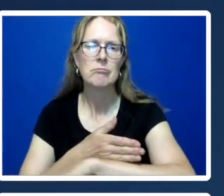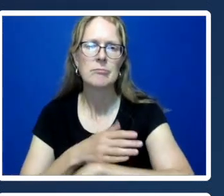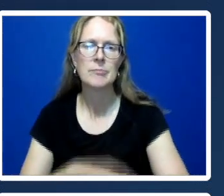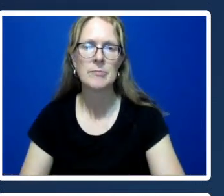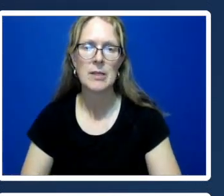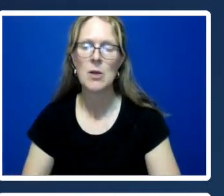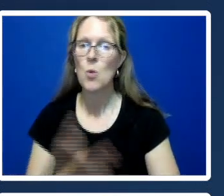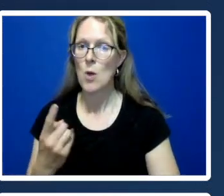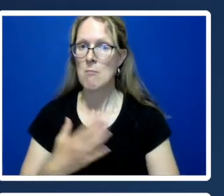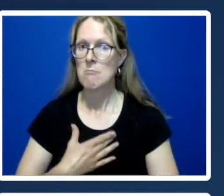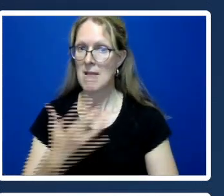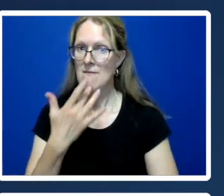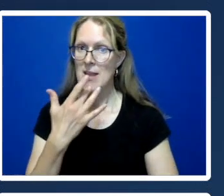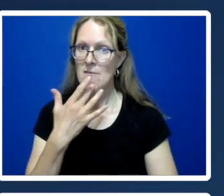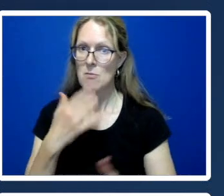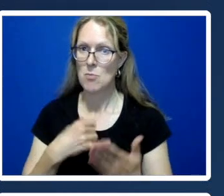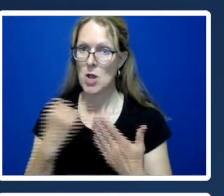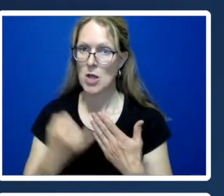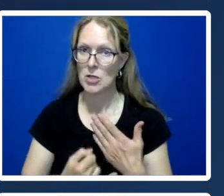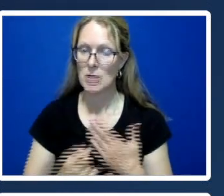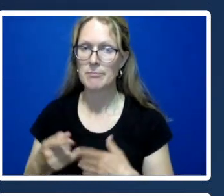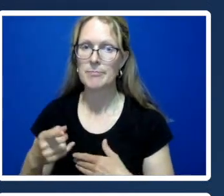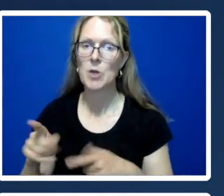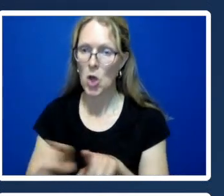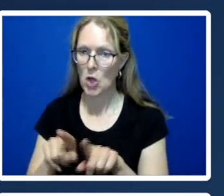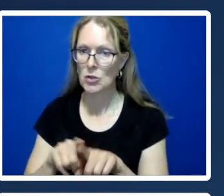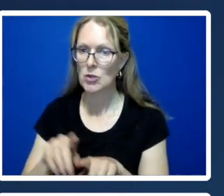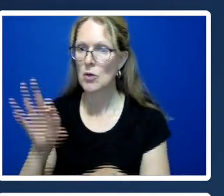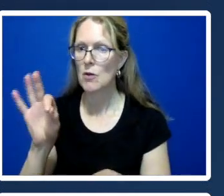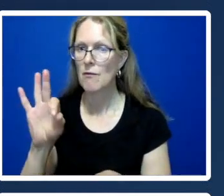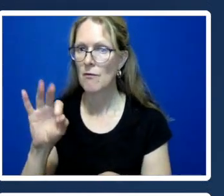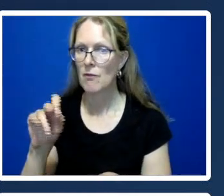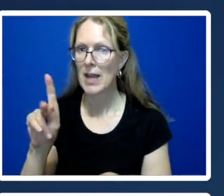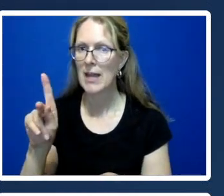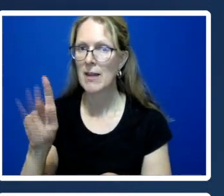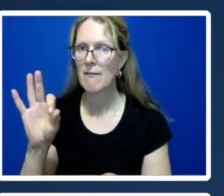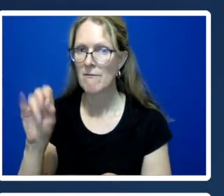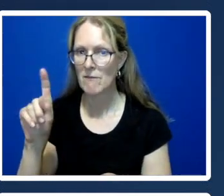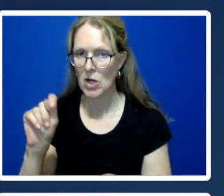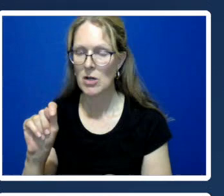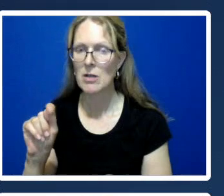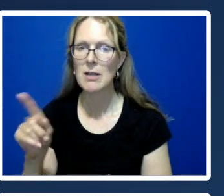where the kids from the alternative school, who didn't think that they could come up